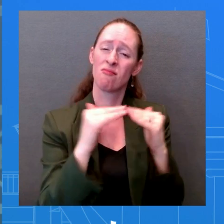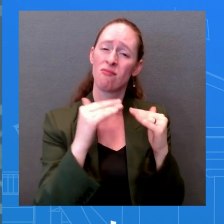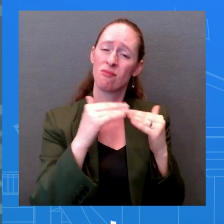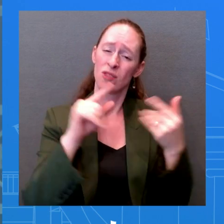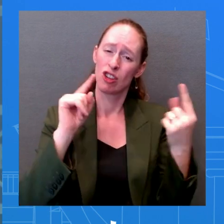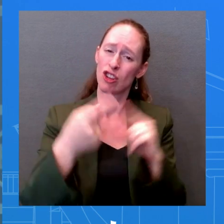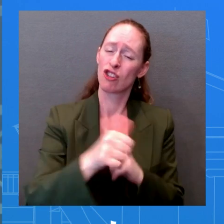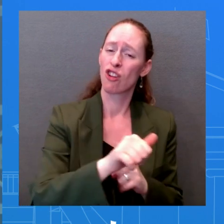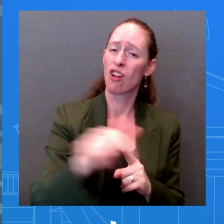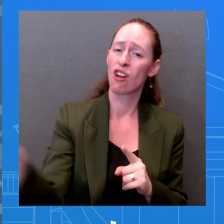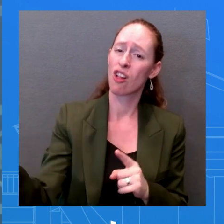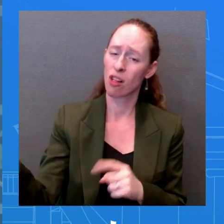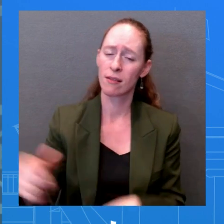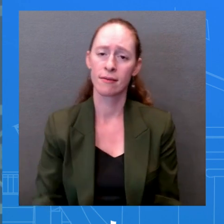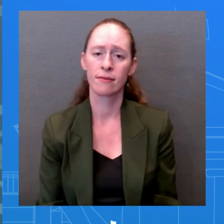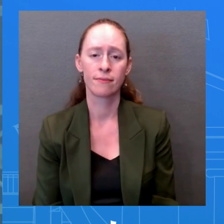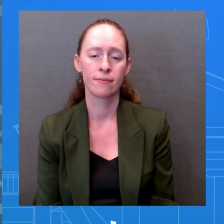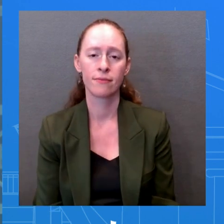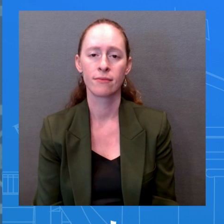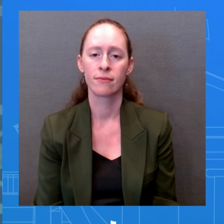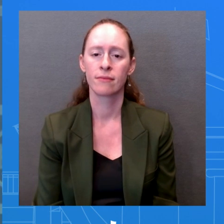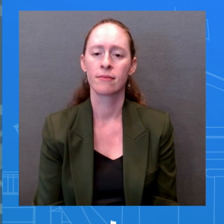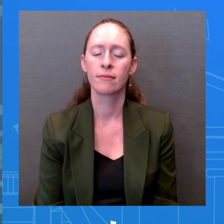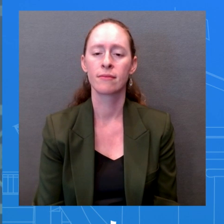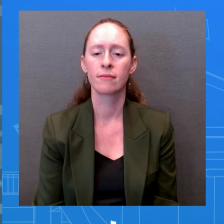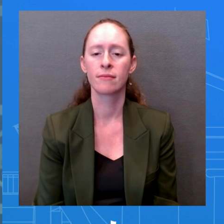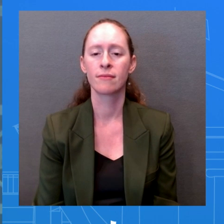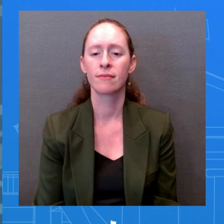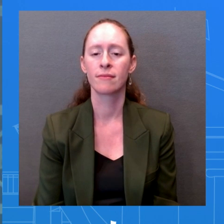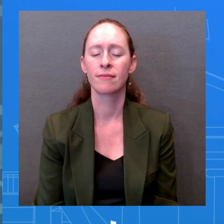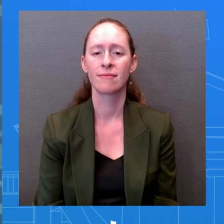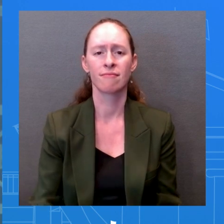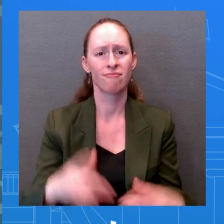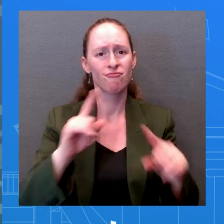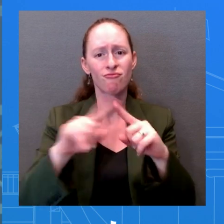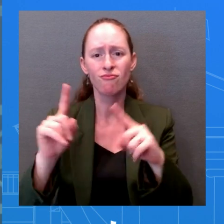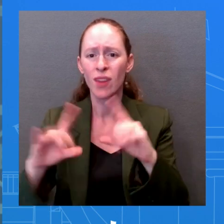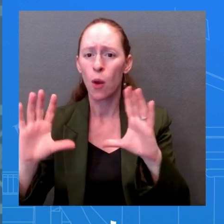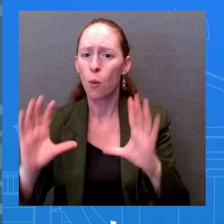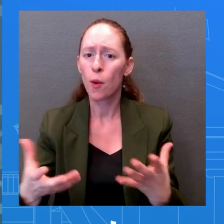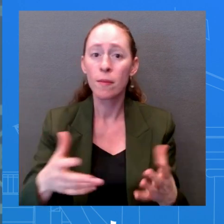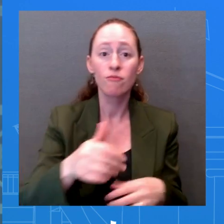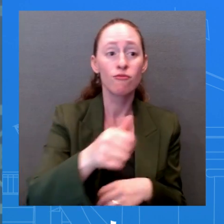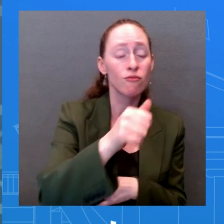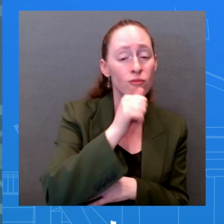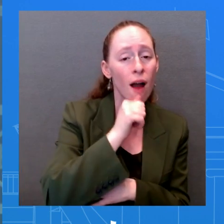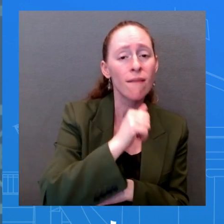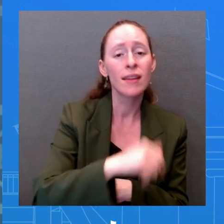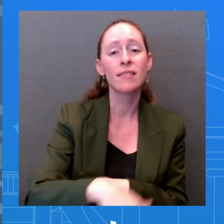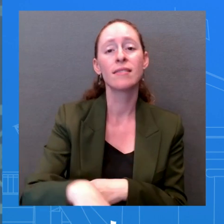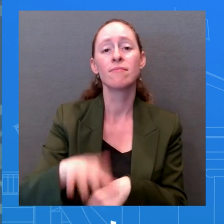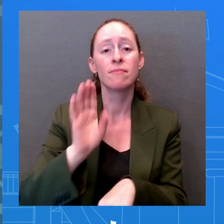and private sector groups are all taking action to prevent and address hate-motivated violence and foster unity.